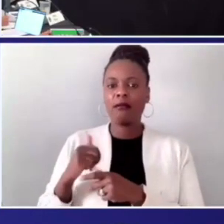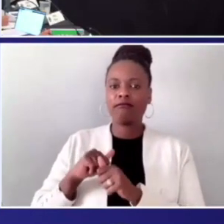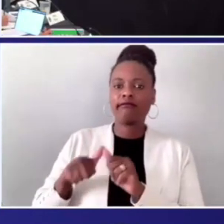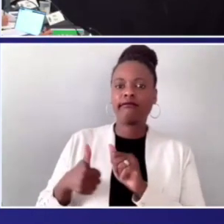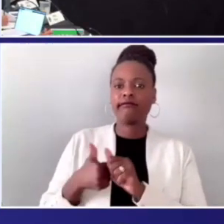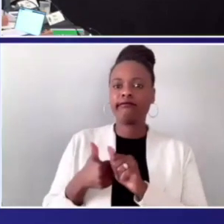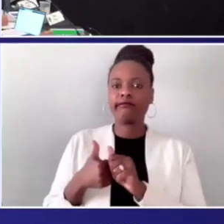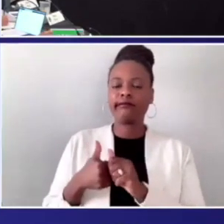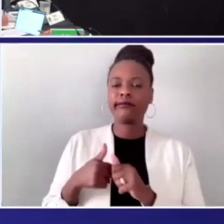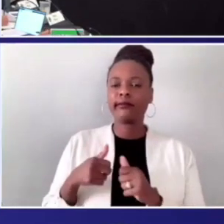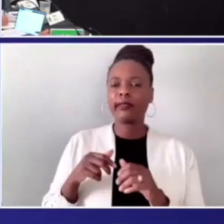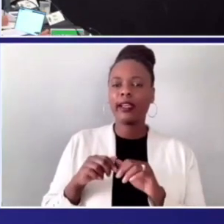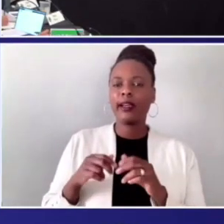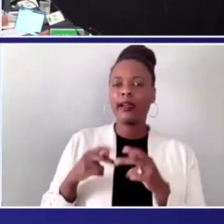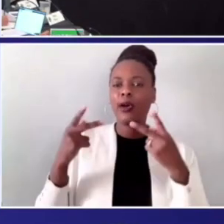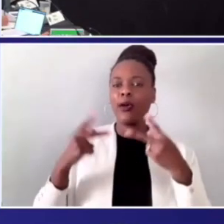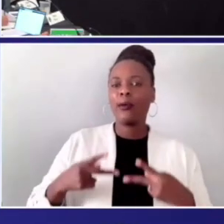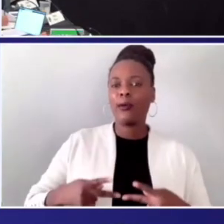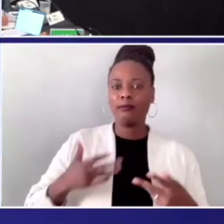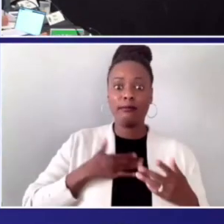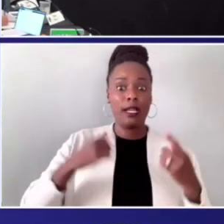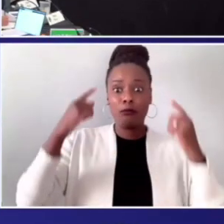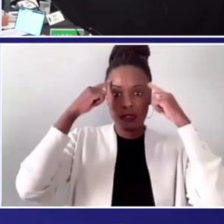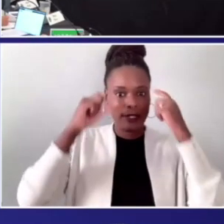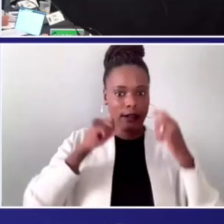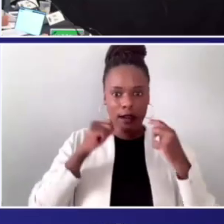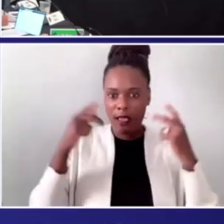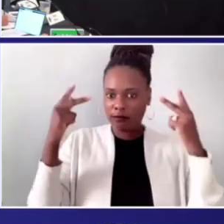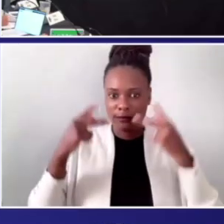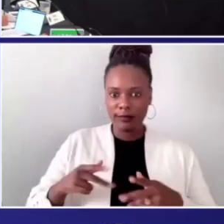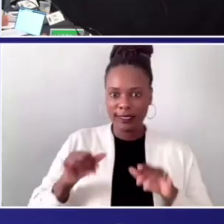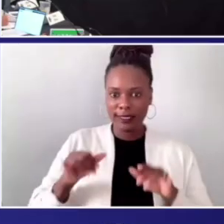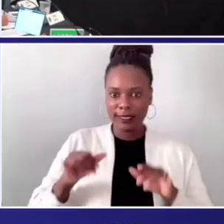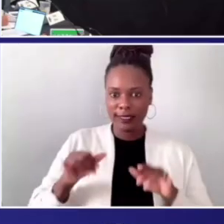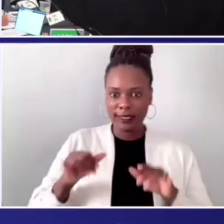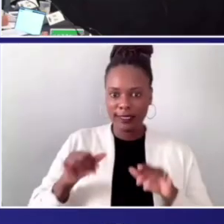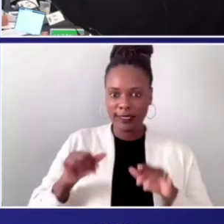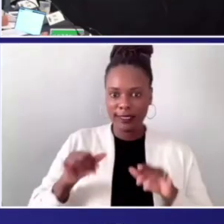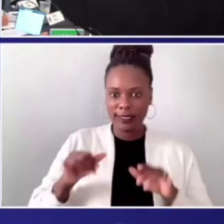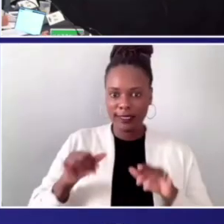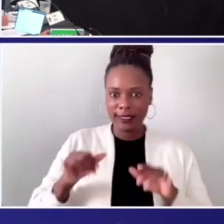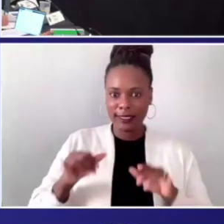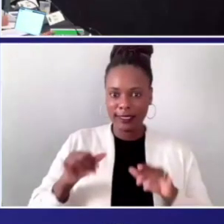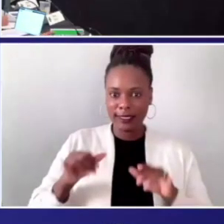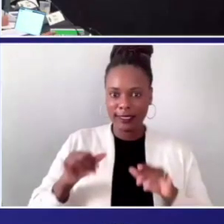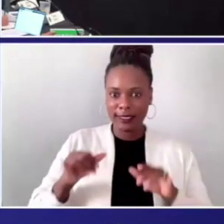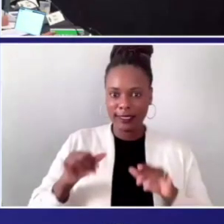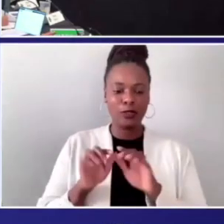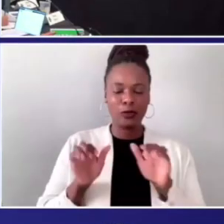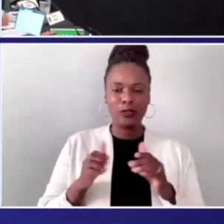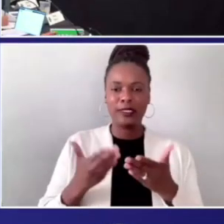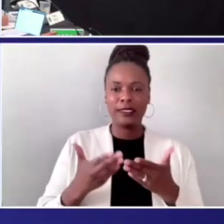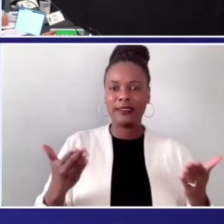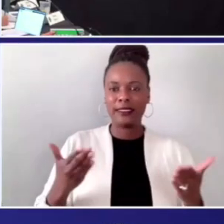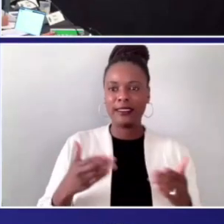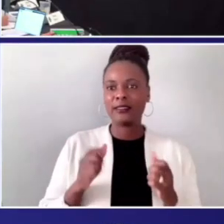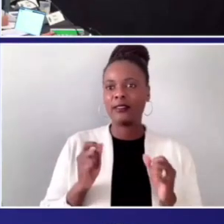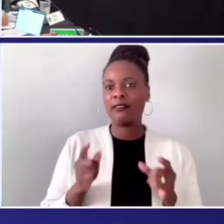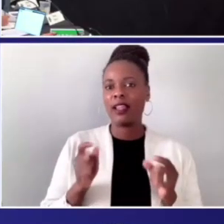to do something the right way. My brain is not a programmed system. I don't trust it to even begin to try to do this stuff on the fly. So that would be super helpful if we could